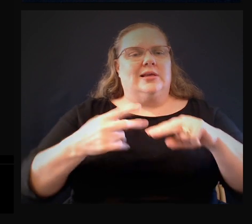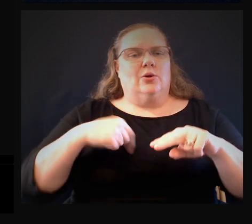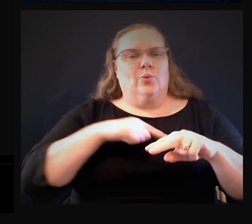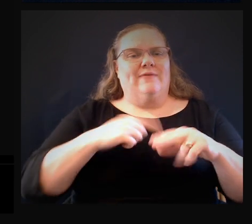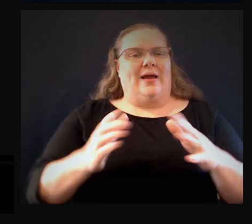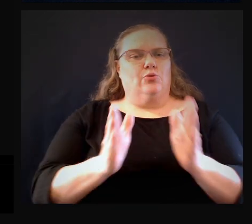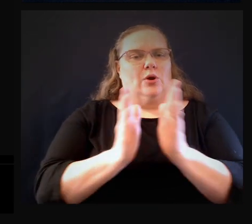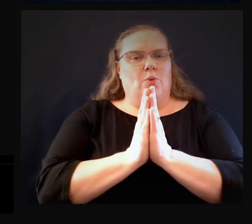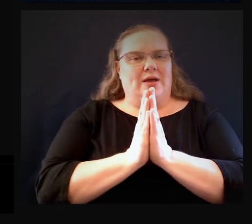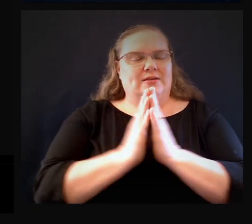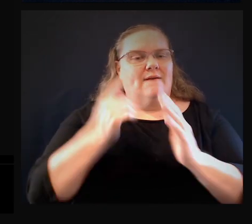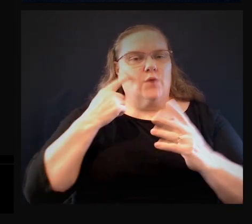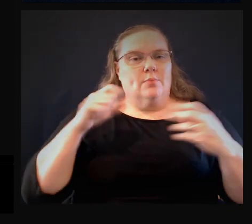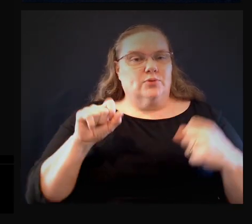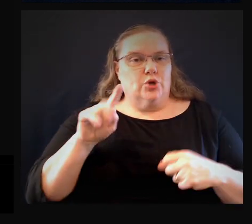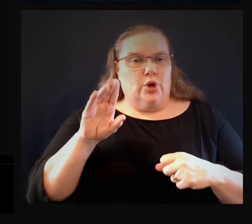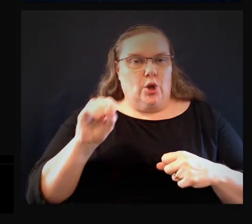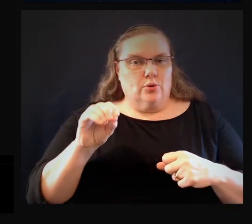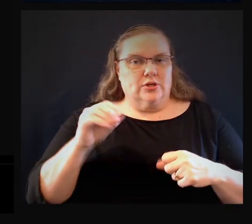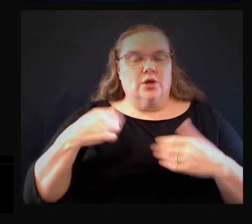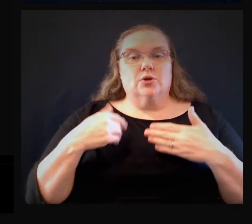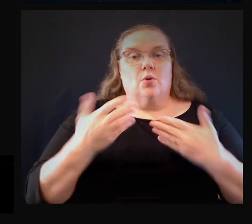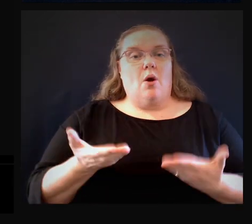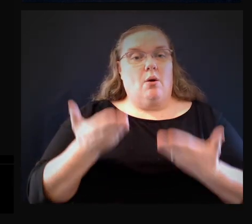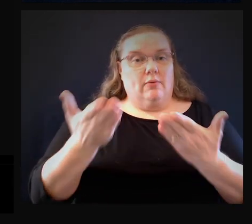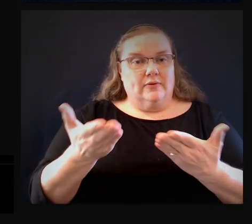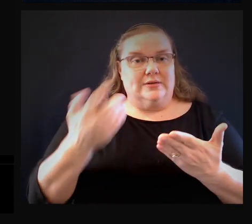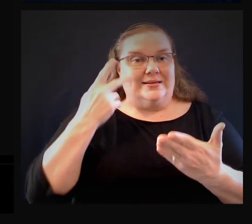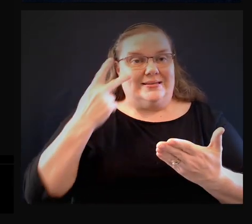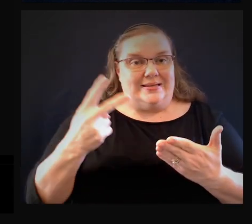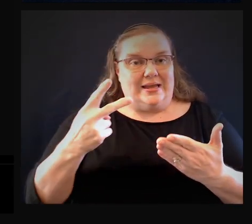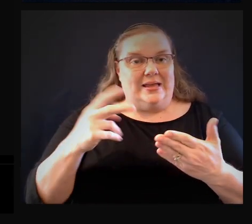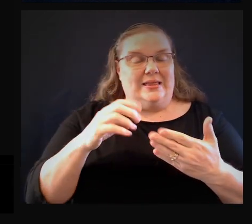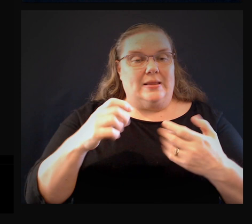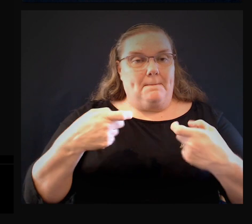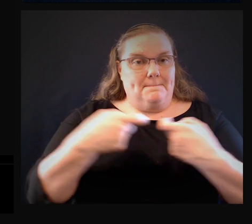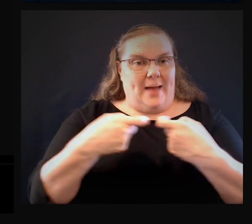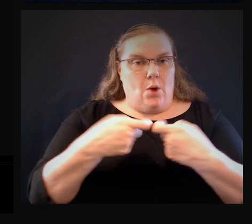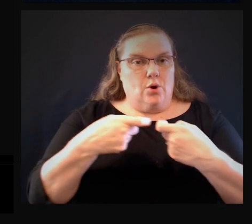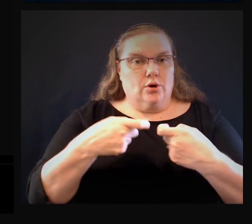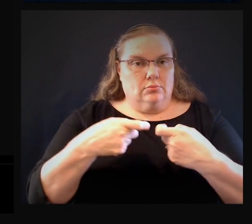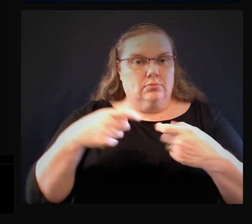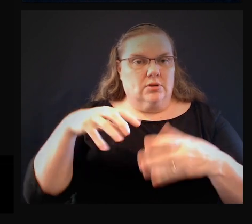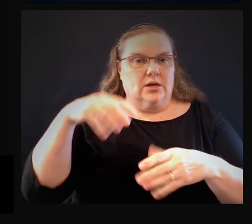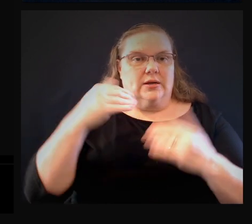to help you see the power consumption of titles. In the PIX tool, which is in the GDK,